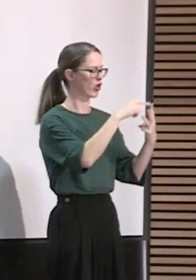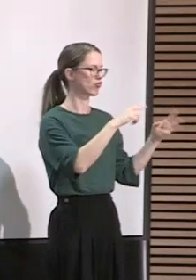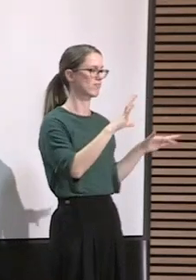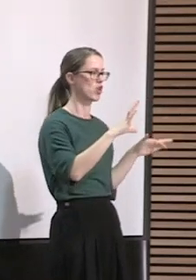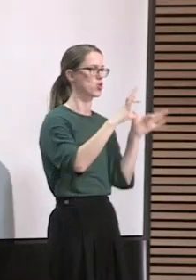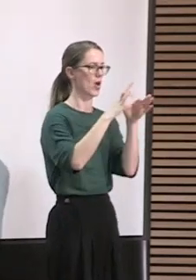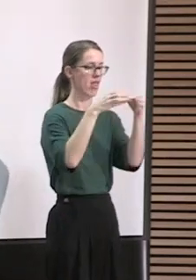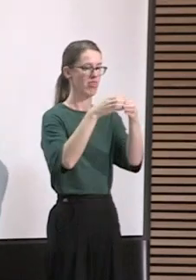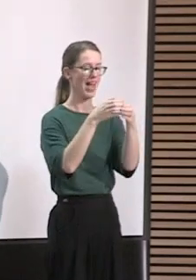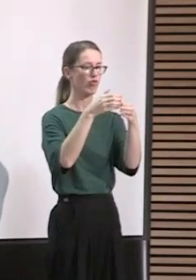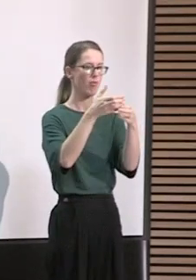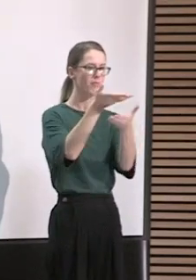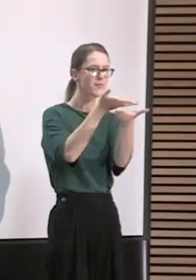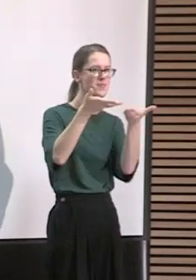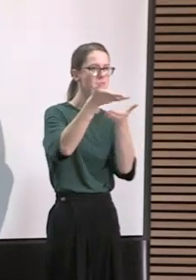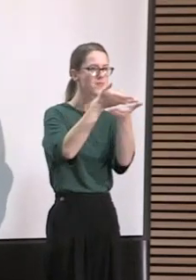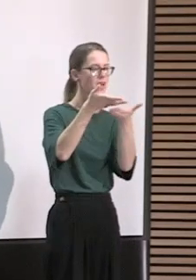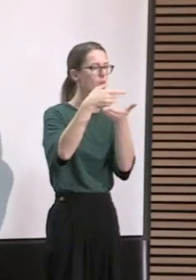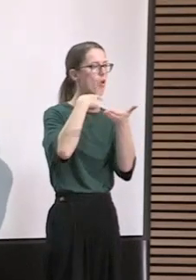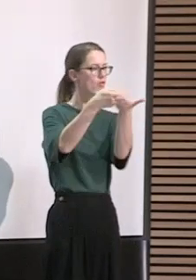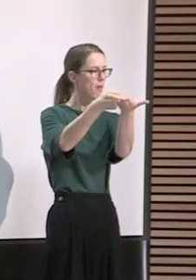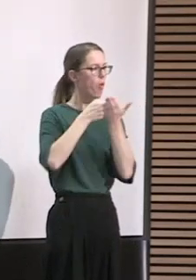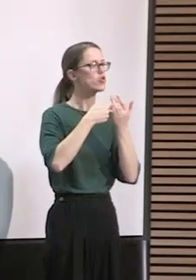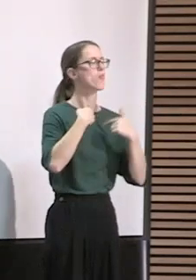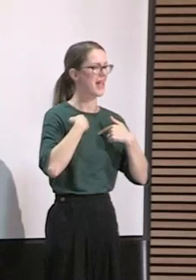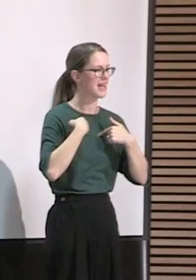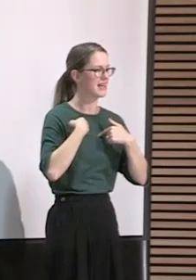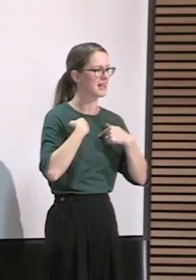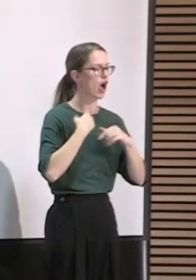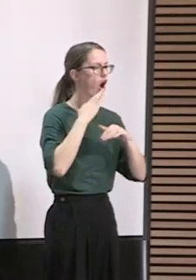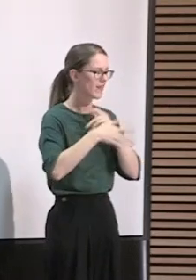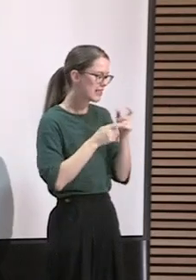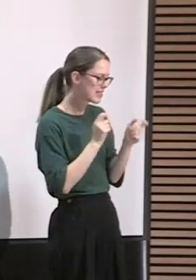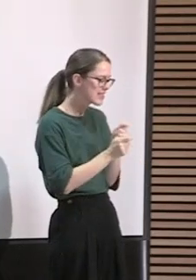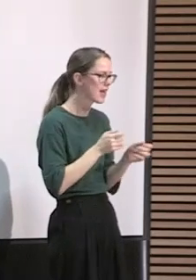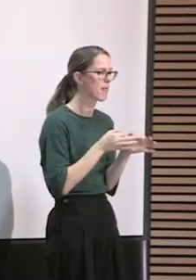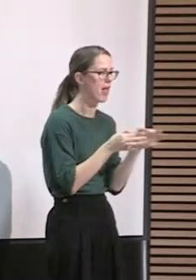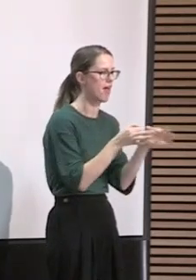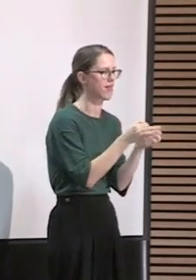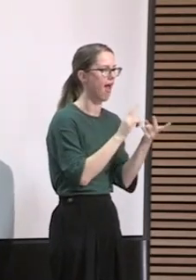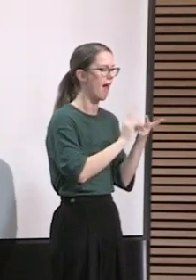the Centre for International Health at the University of Otago. The group will be